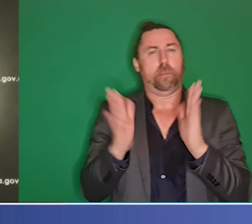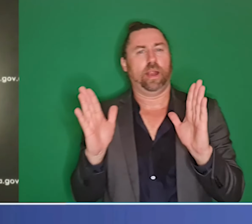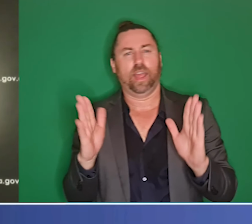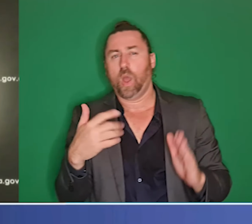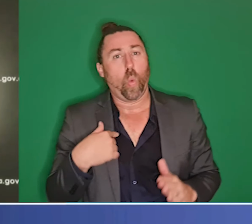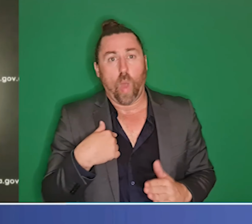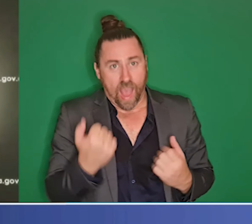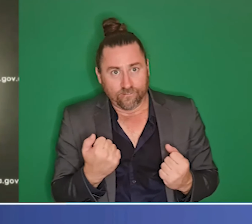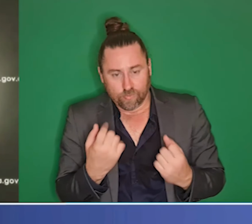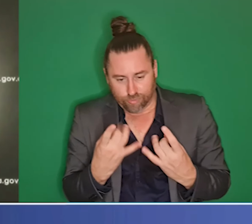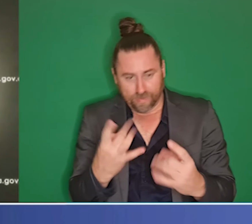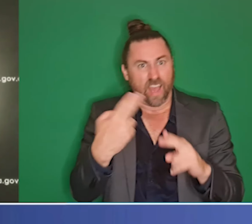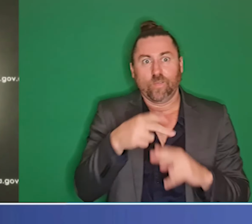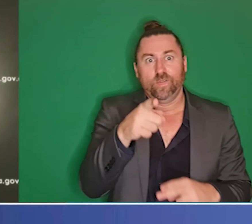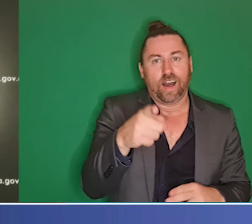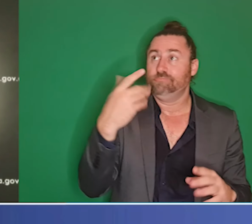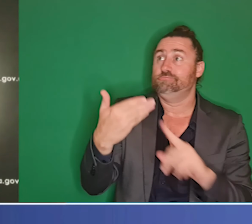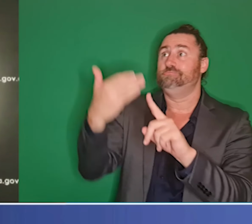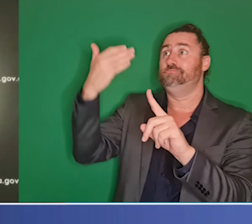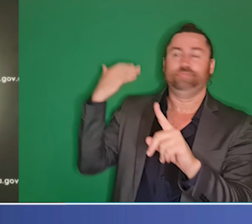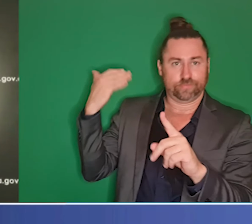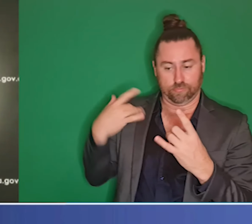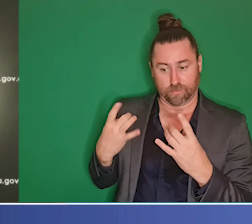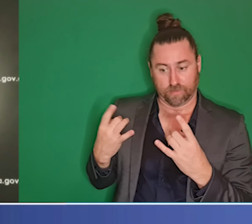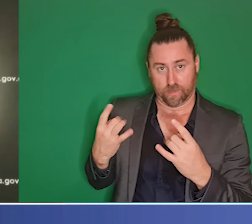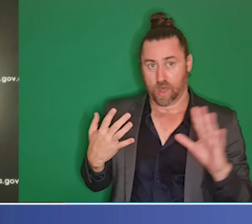And there are 57,000 nurses, doctors...